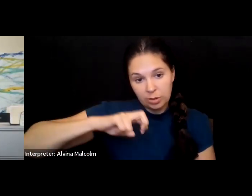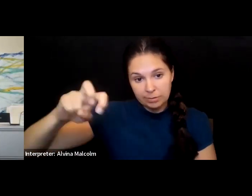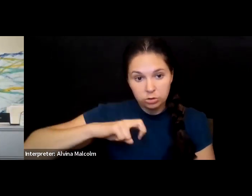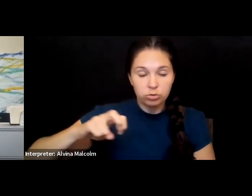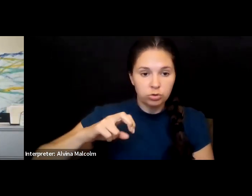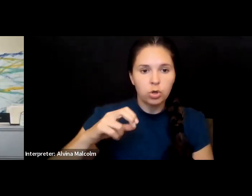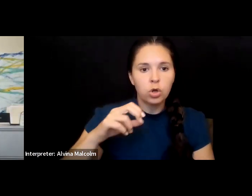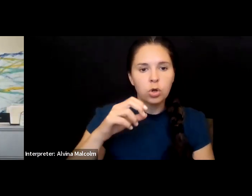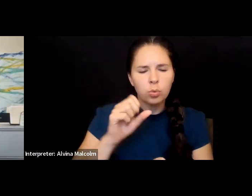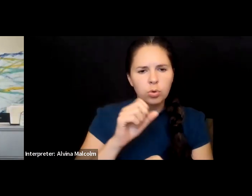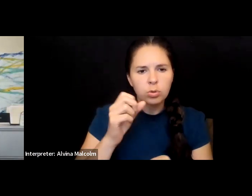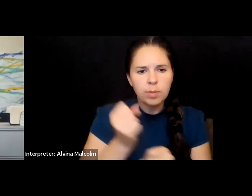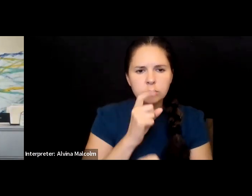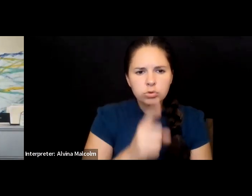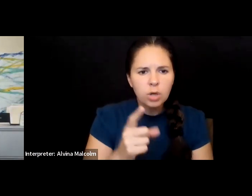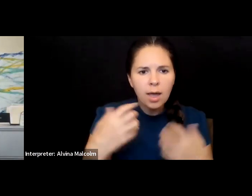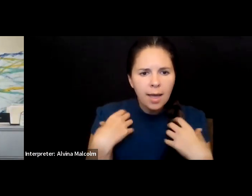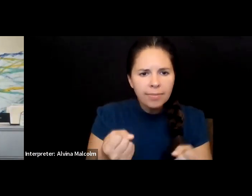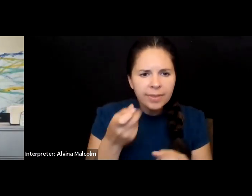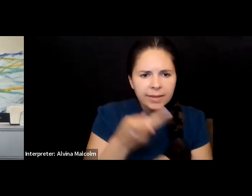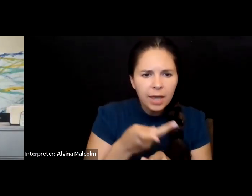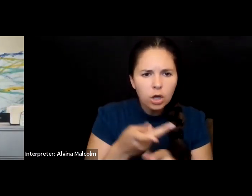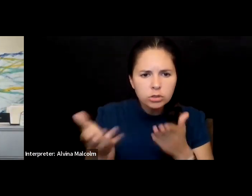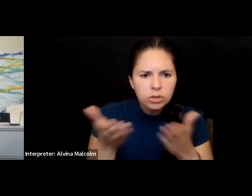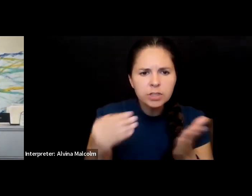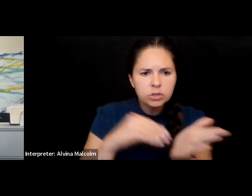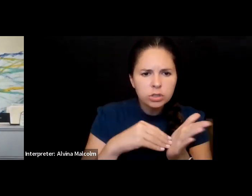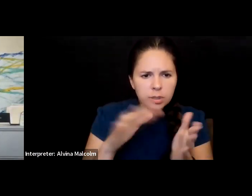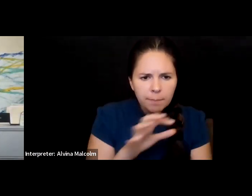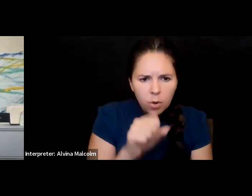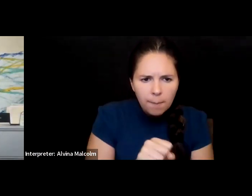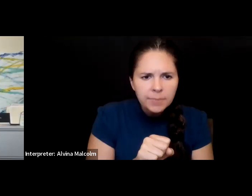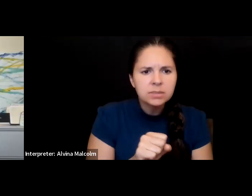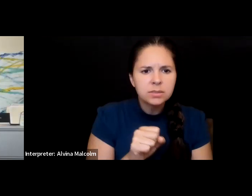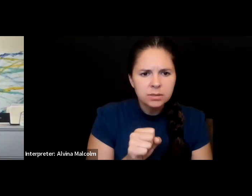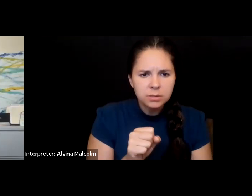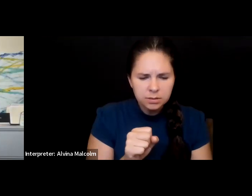rolling out. And then really working with the local transportation to make